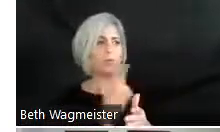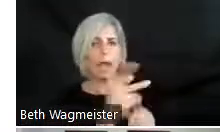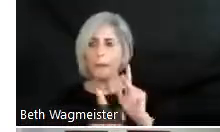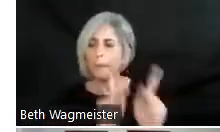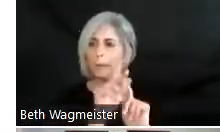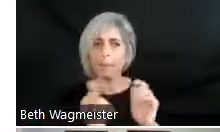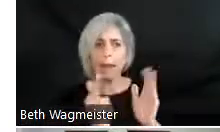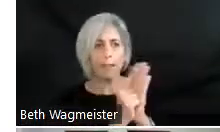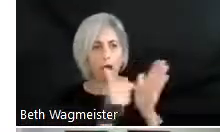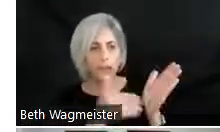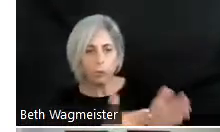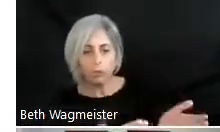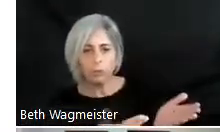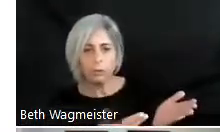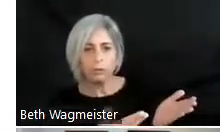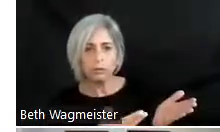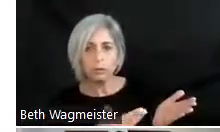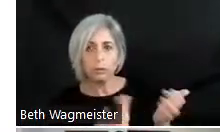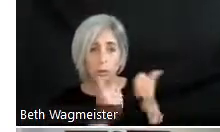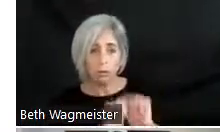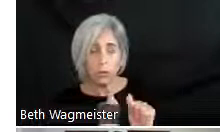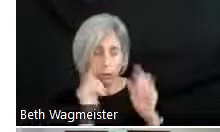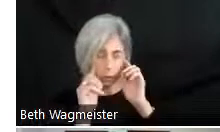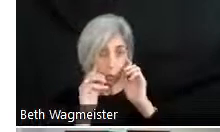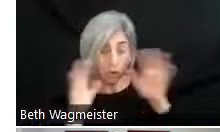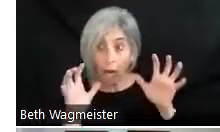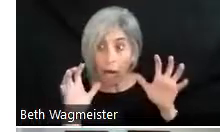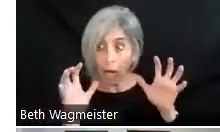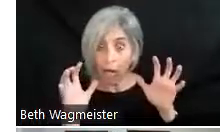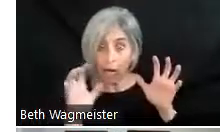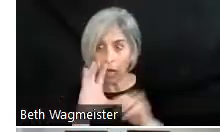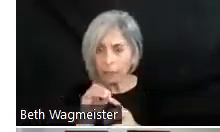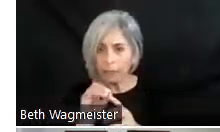come in. Are we trying to shock companies? Are we trying to convince people to say, oh,